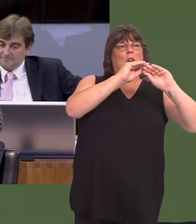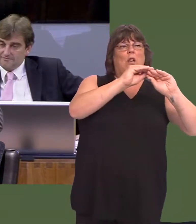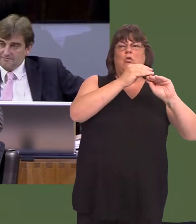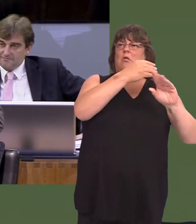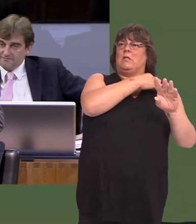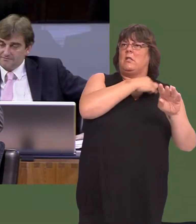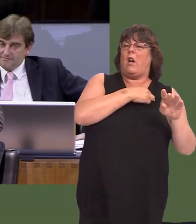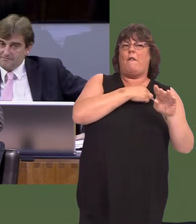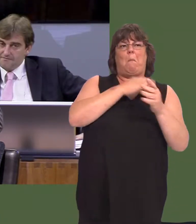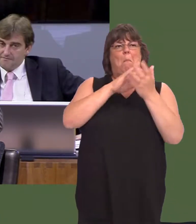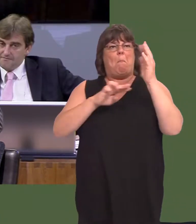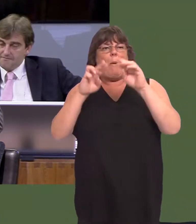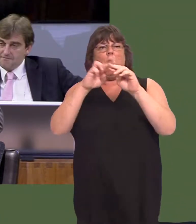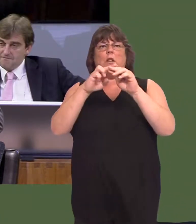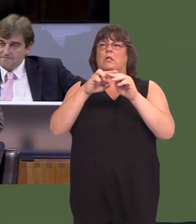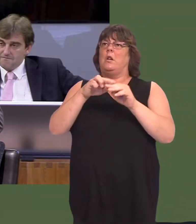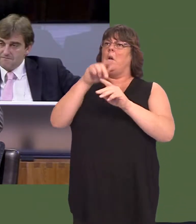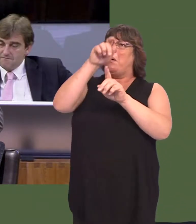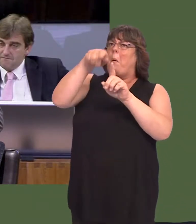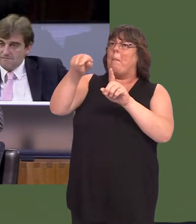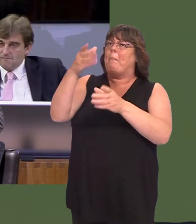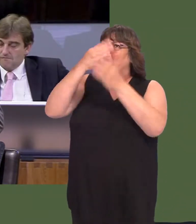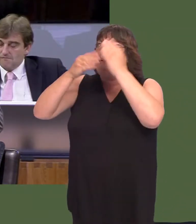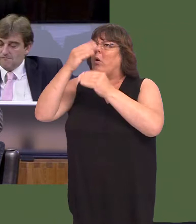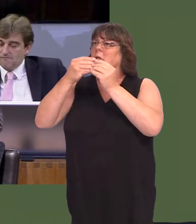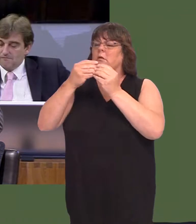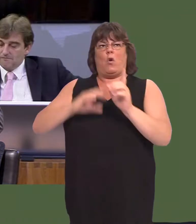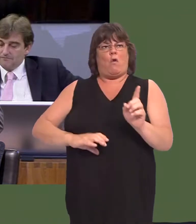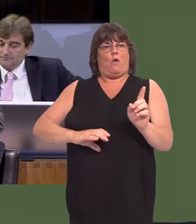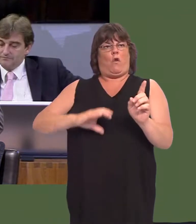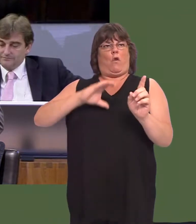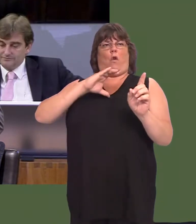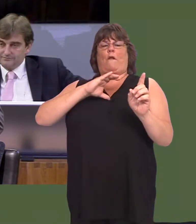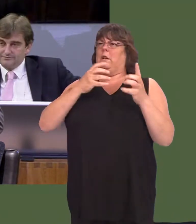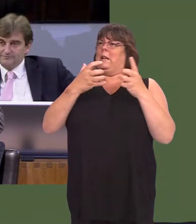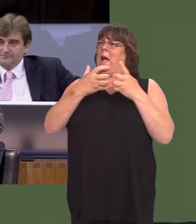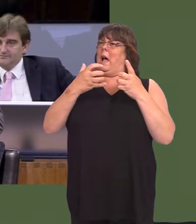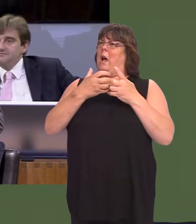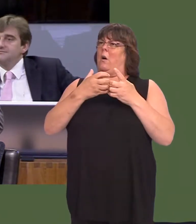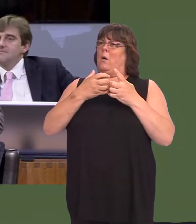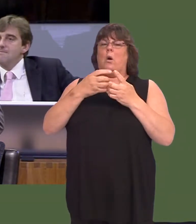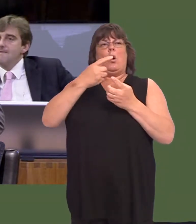pupils have any confidence that by 2021 we will see this Government hitting that target